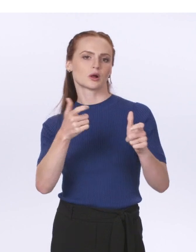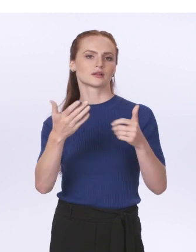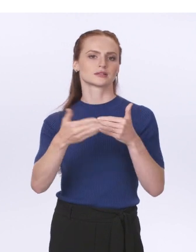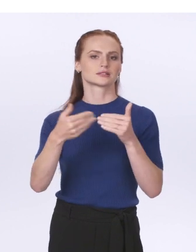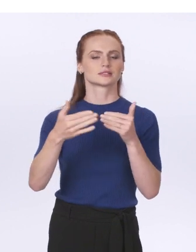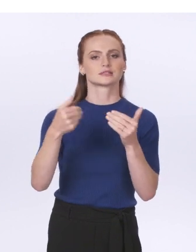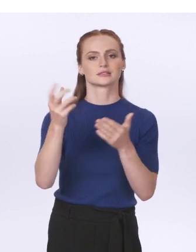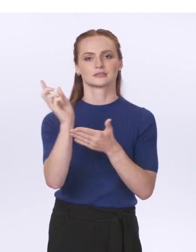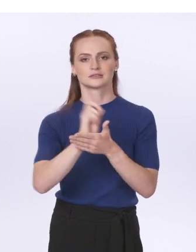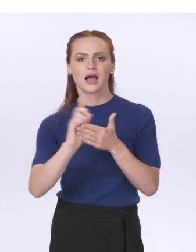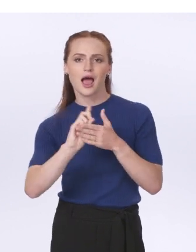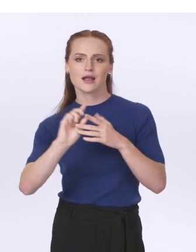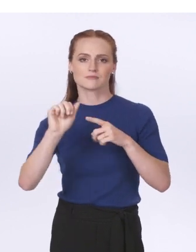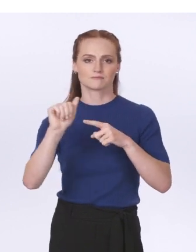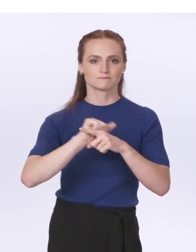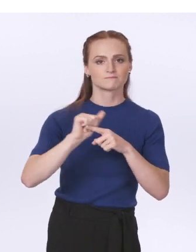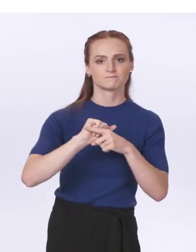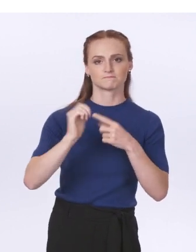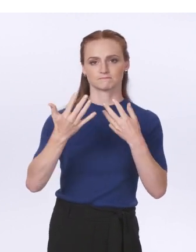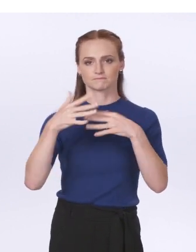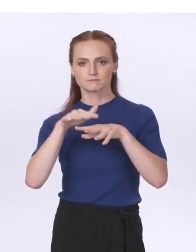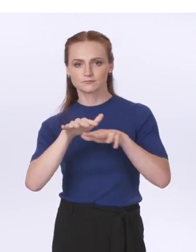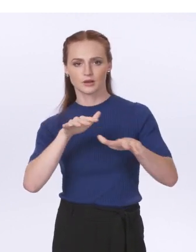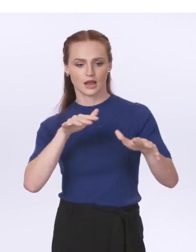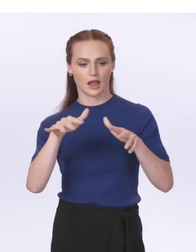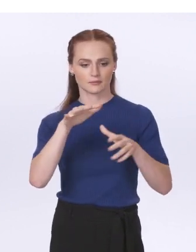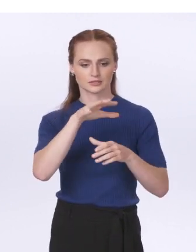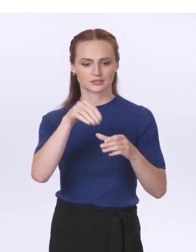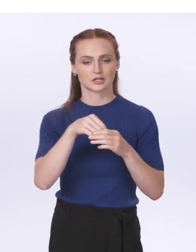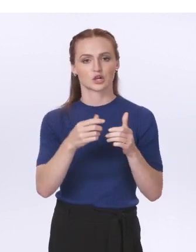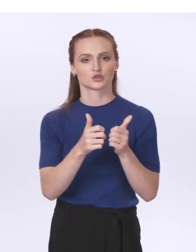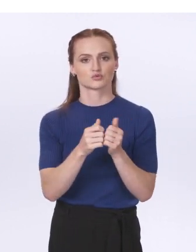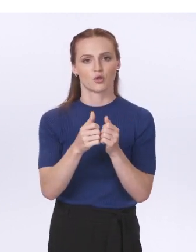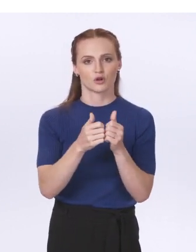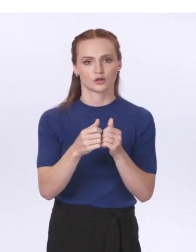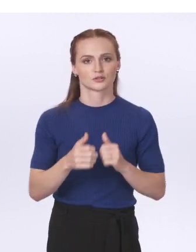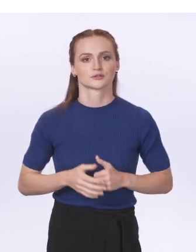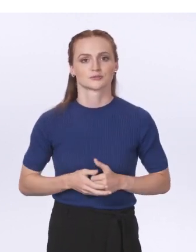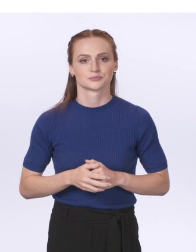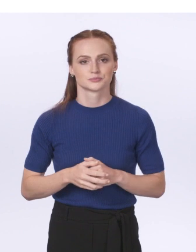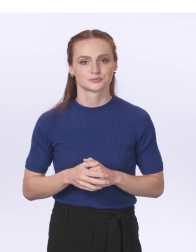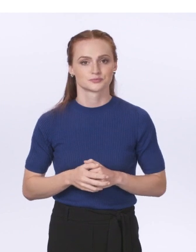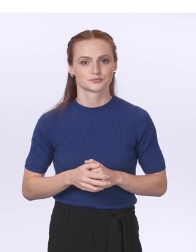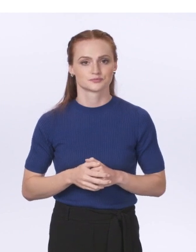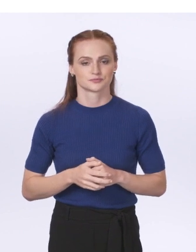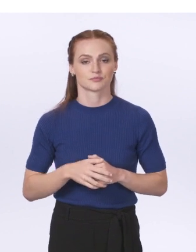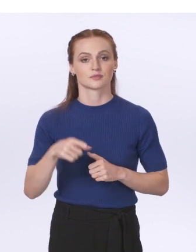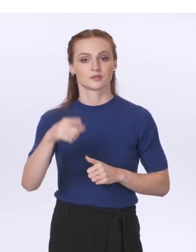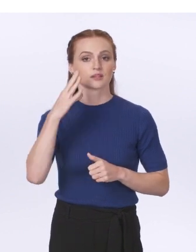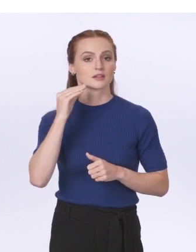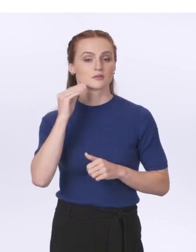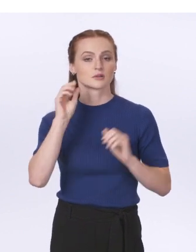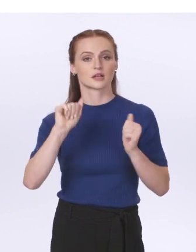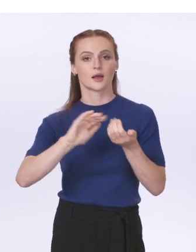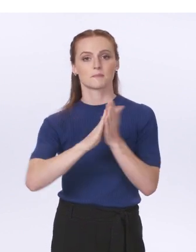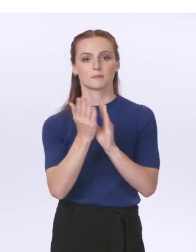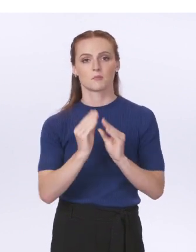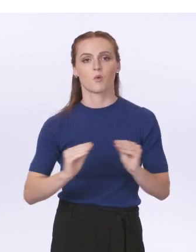and integrate haptics on these controllers. And to make these experiences even more developer-friendly,